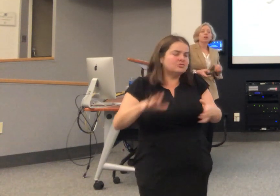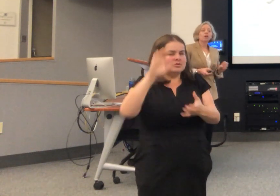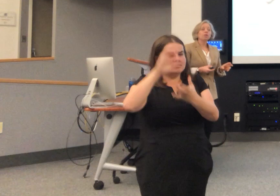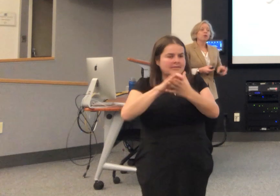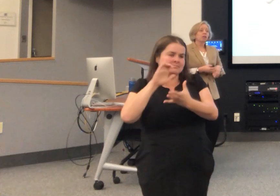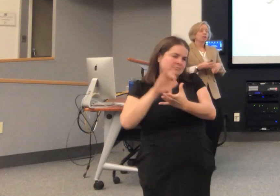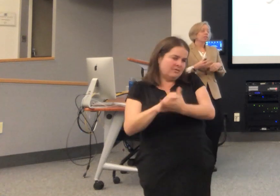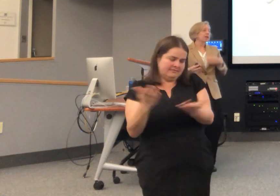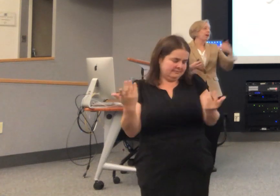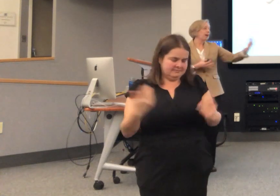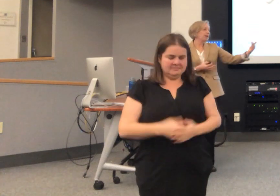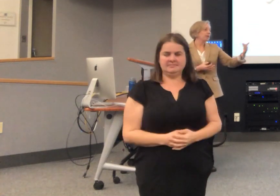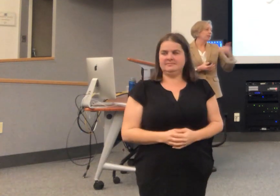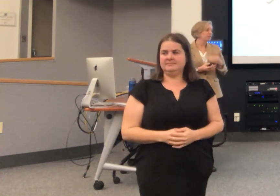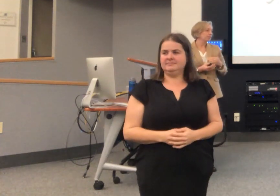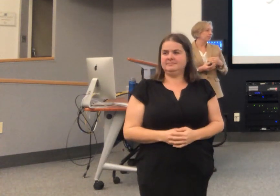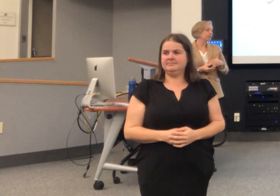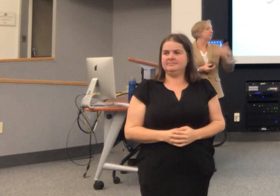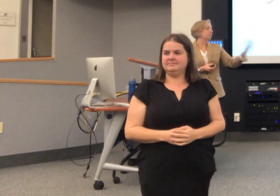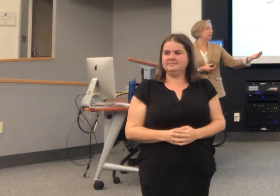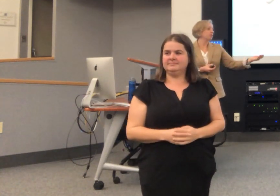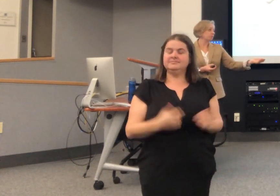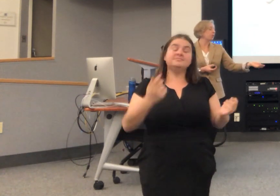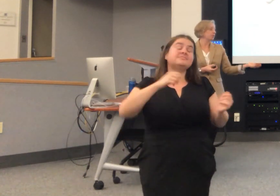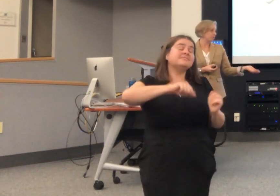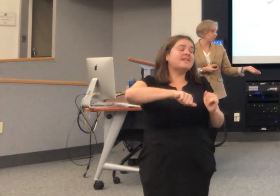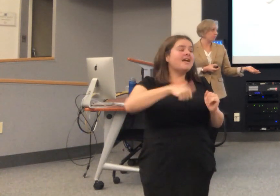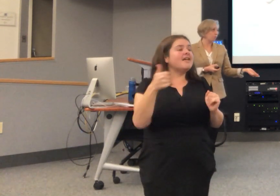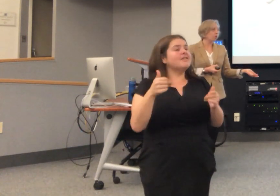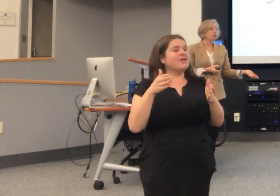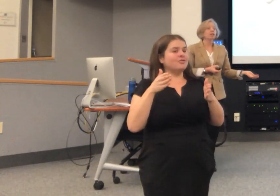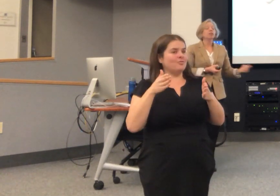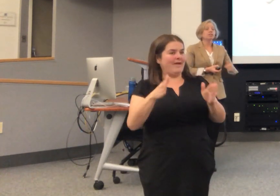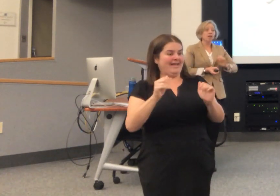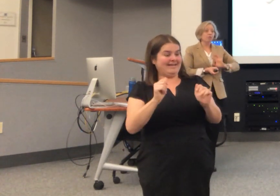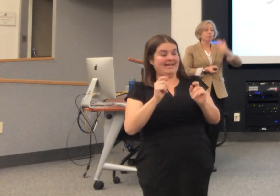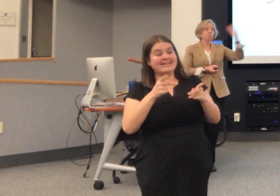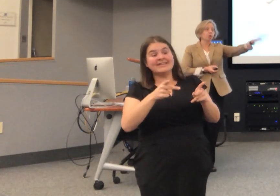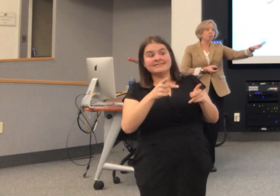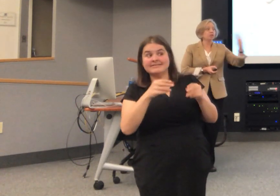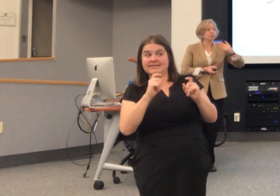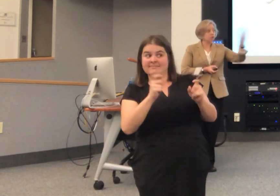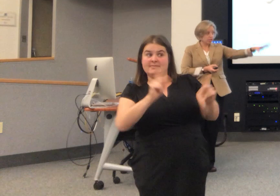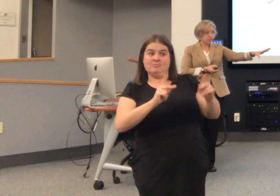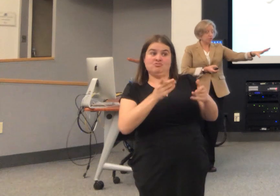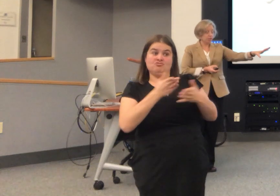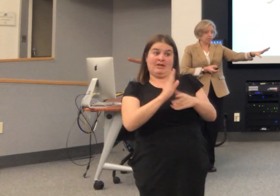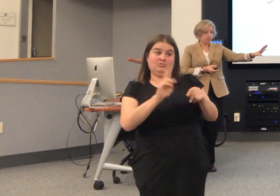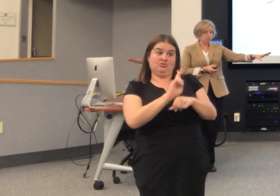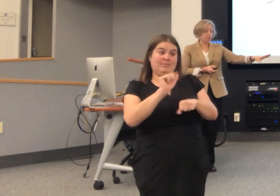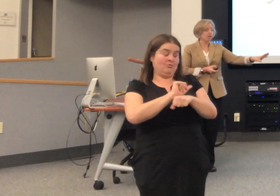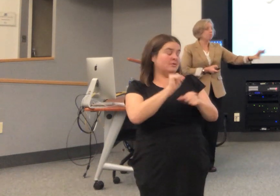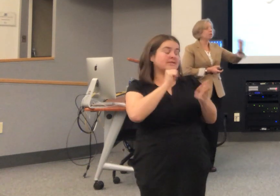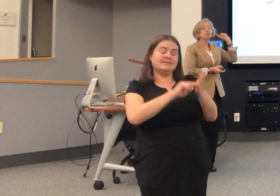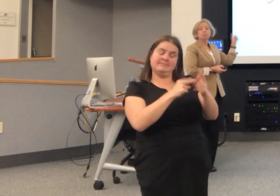Now the other way that I give someone else rights to use my works is not through permanently transferring it through assignment,